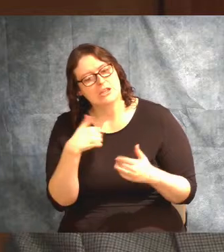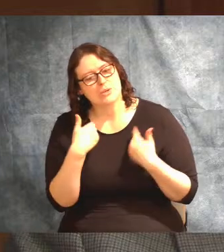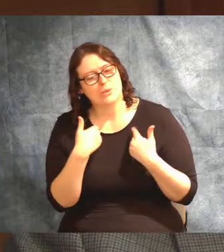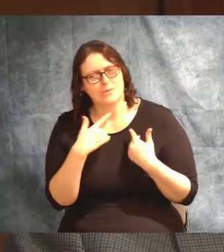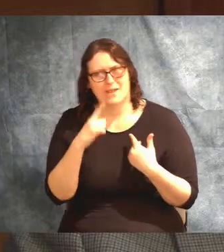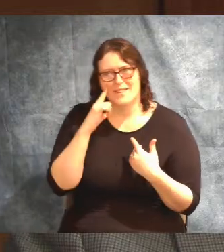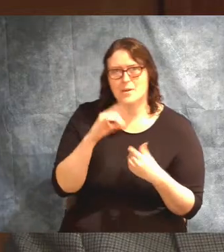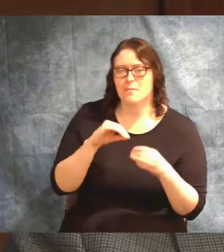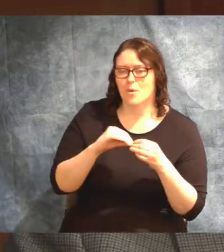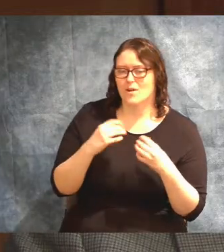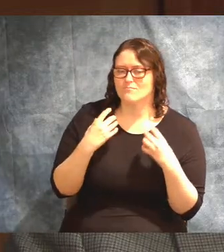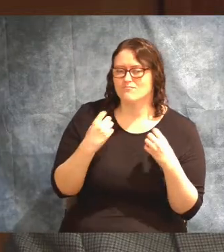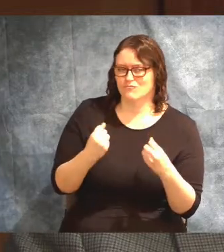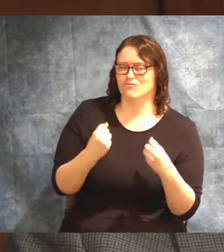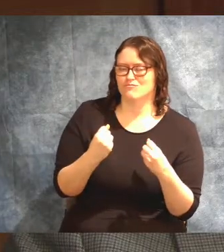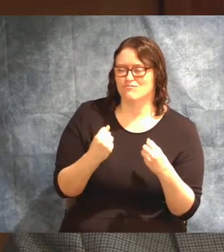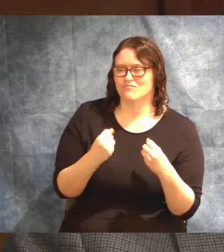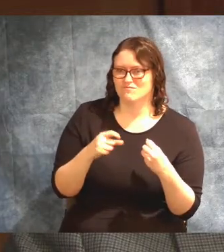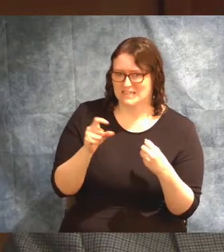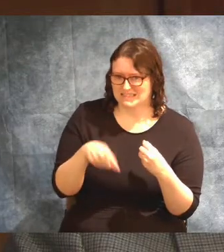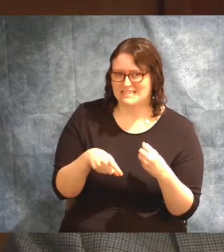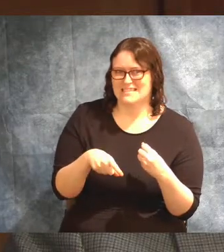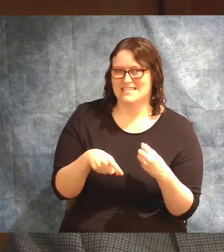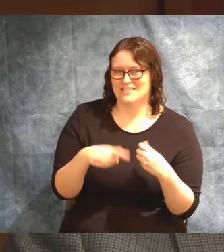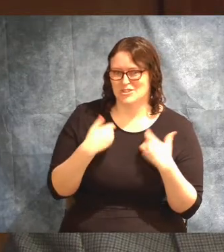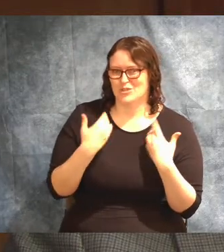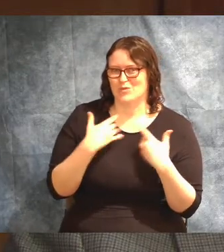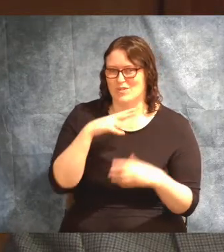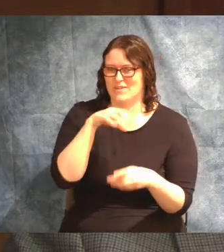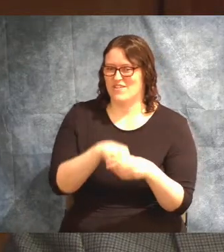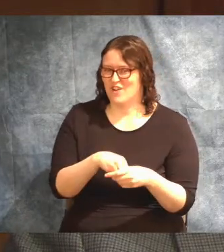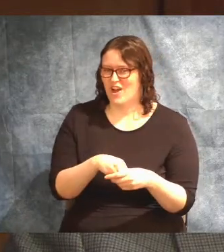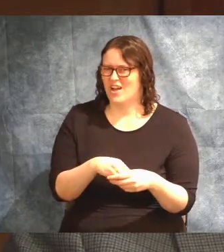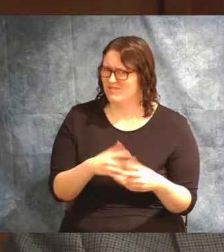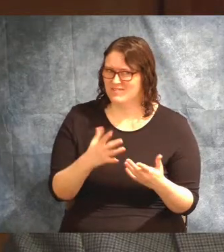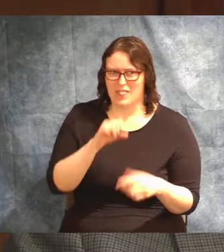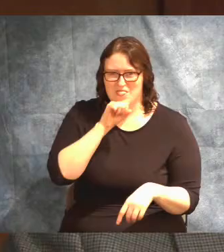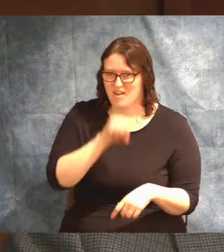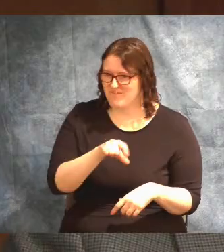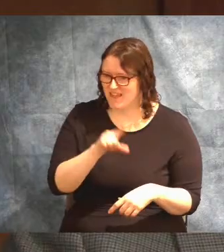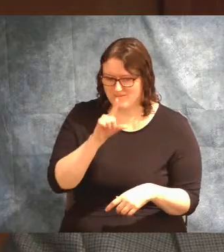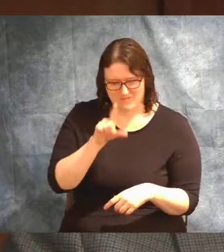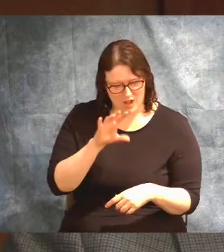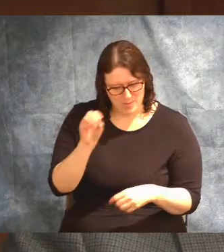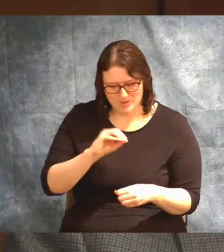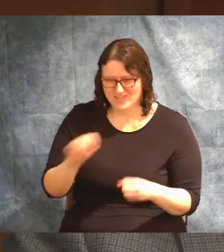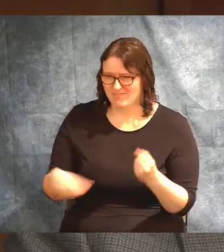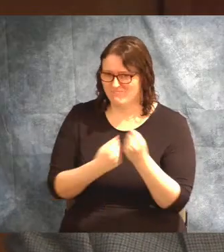would be great and so 100% behind having young persons serve on all our boards as you say